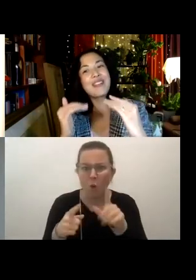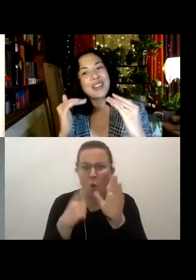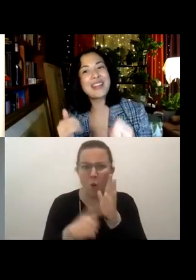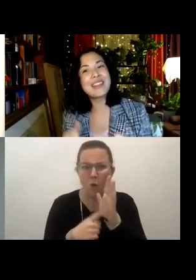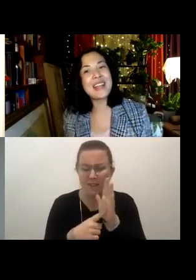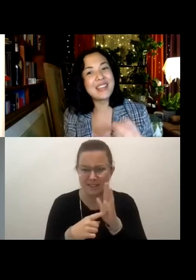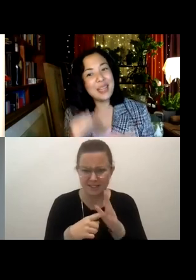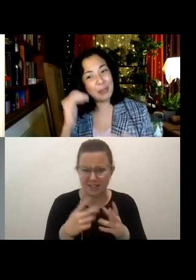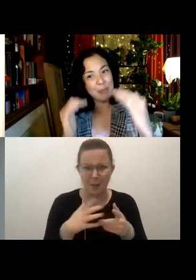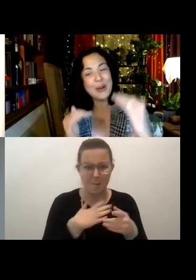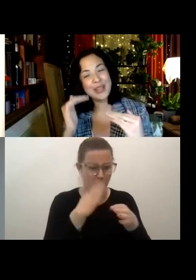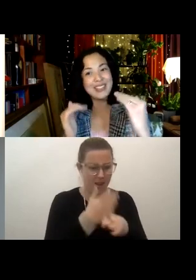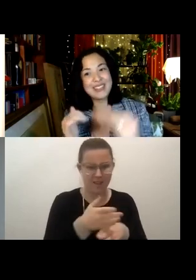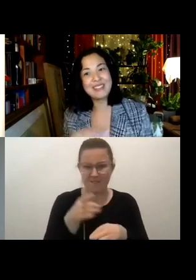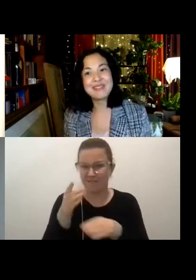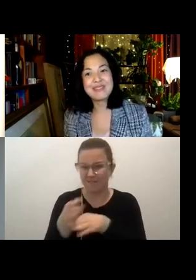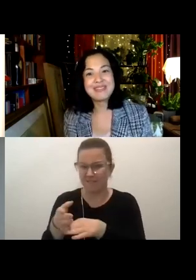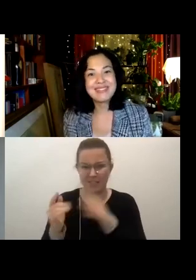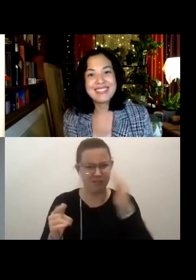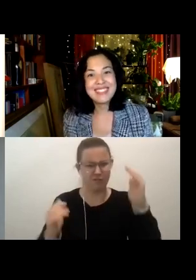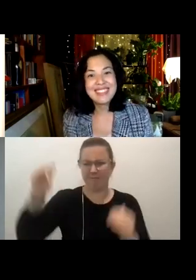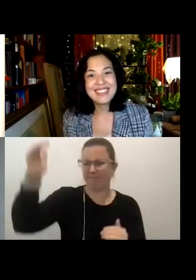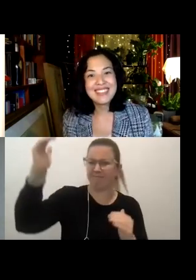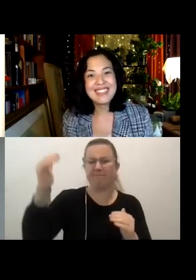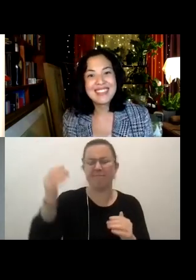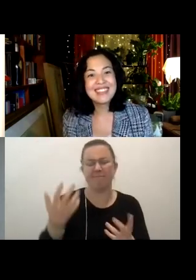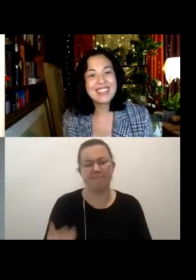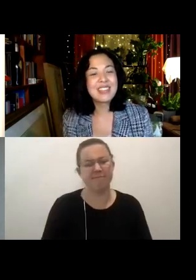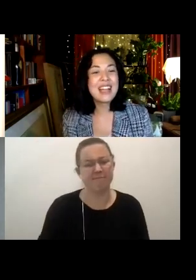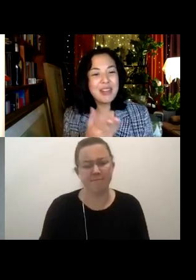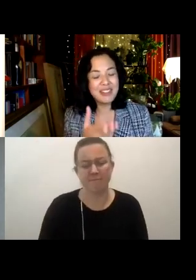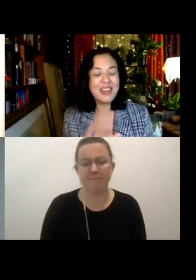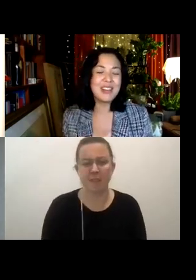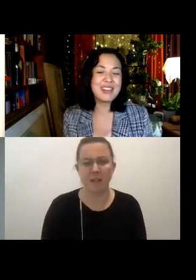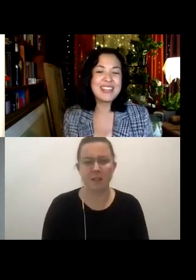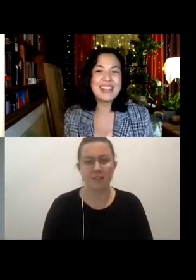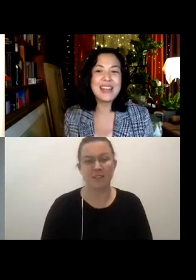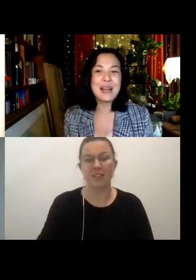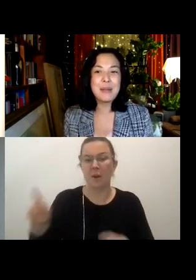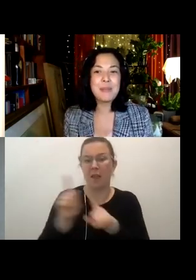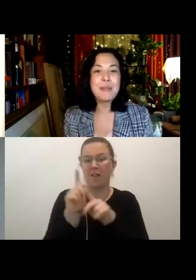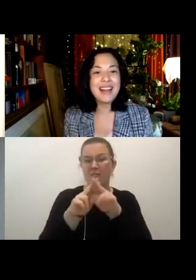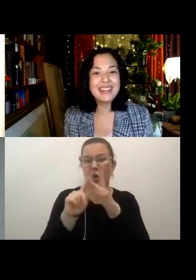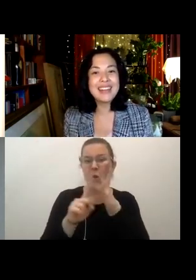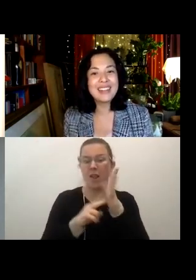that it takes is disproportional, you know? So like, what Fiona was saying, a mild hearing